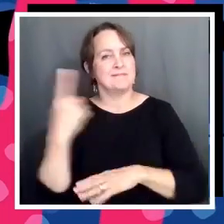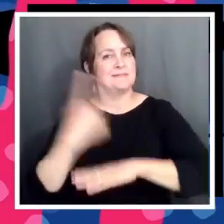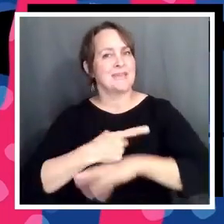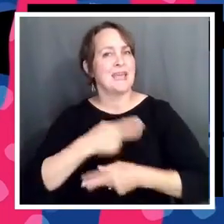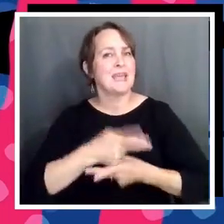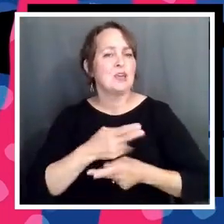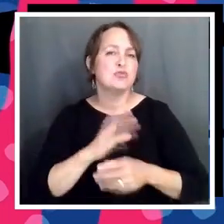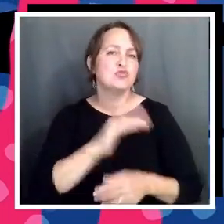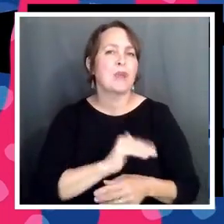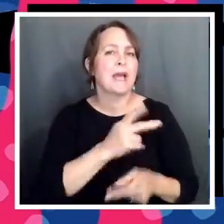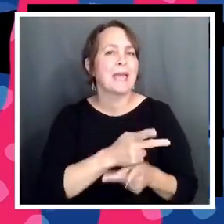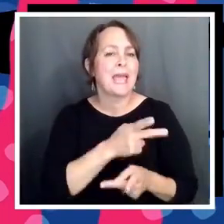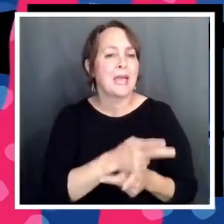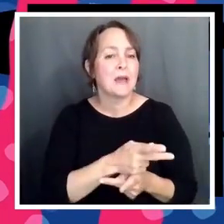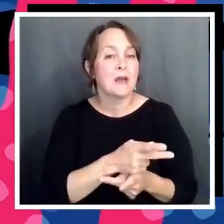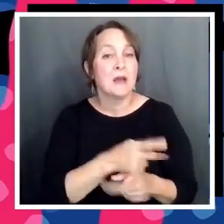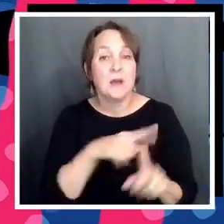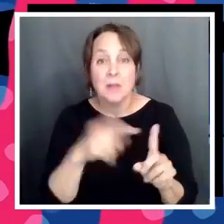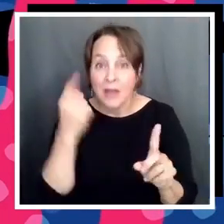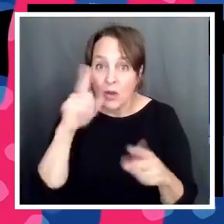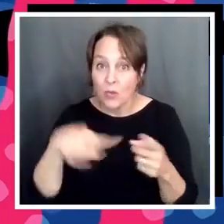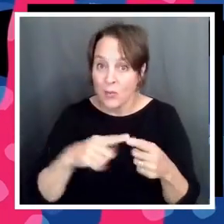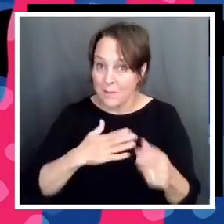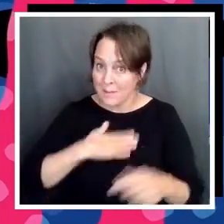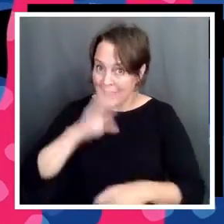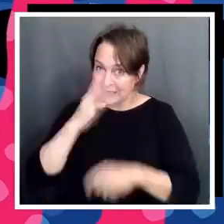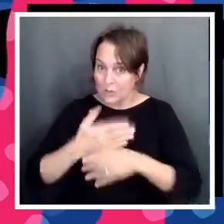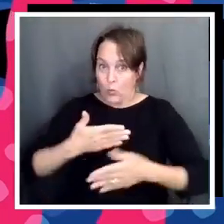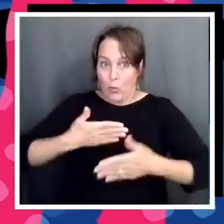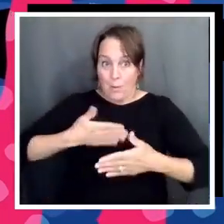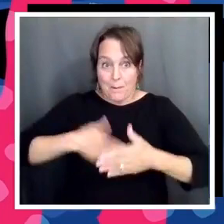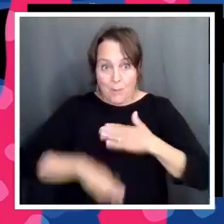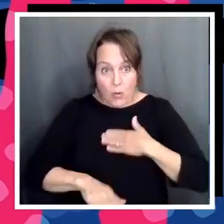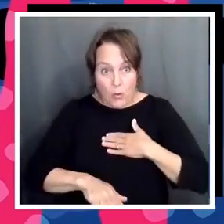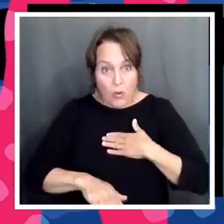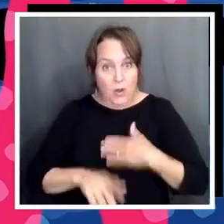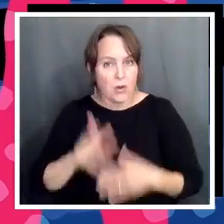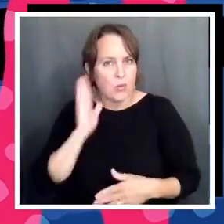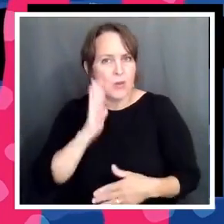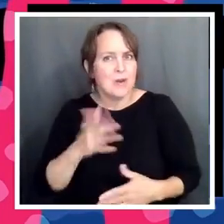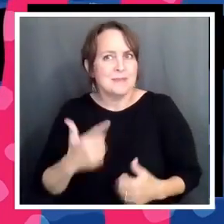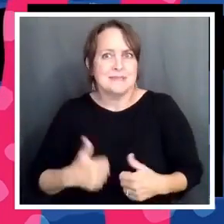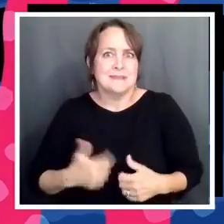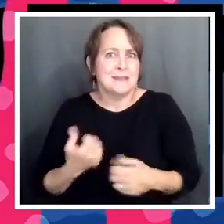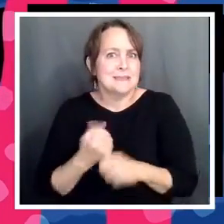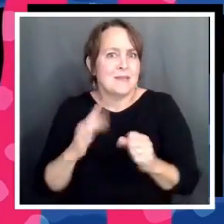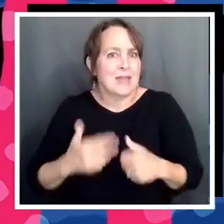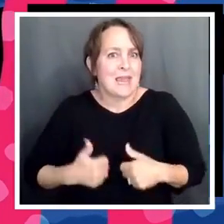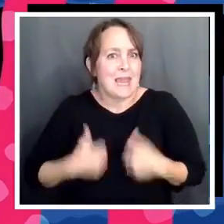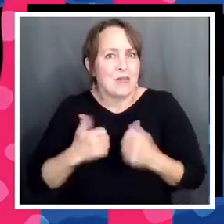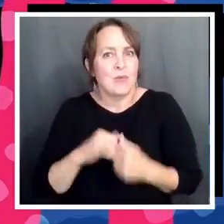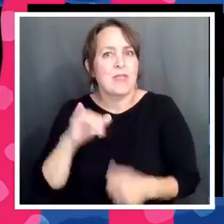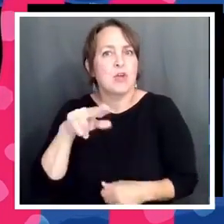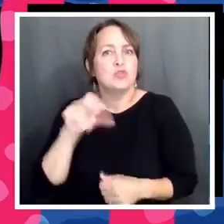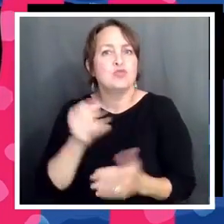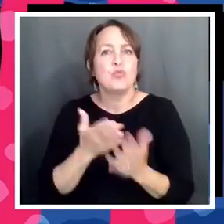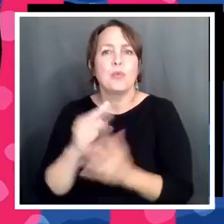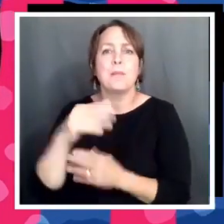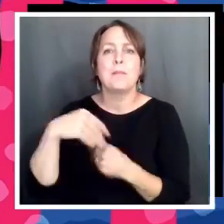PERMANENT.